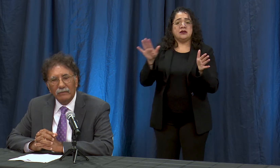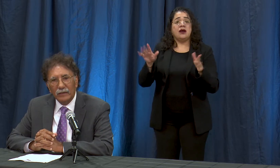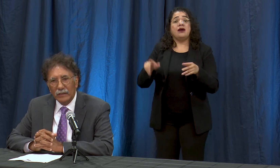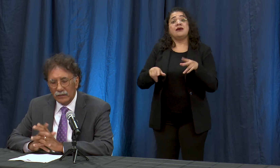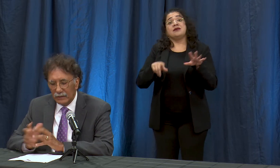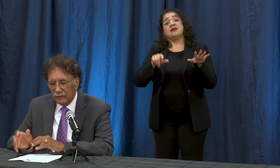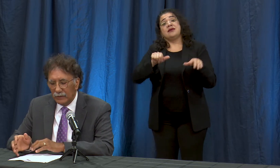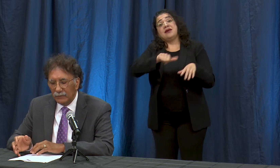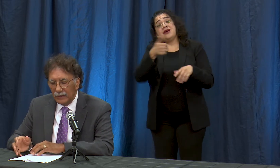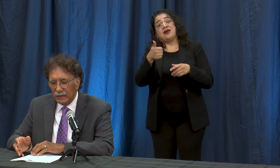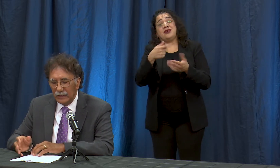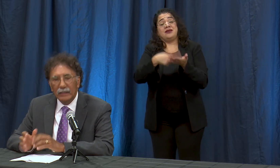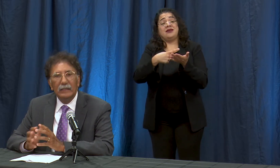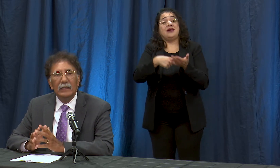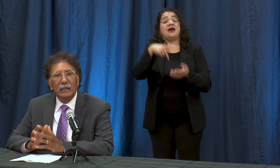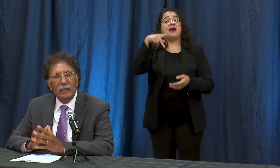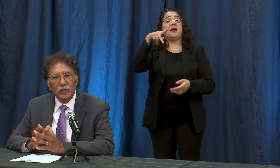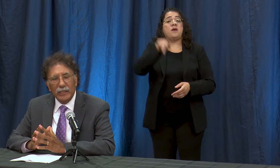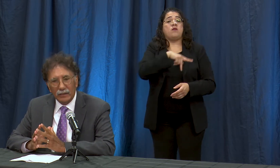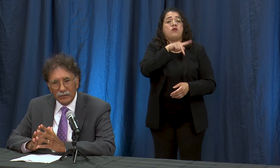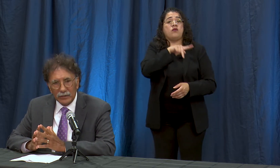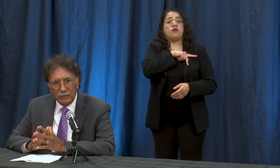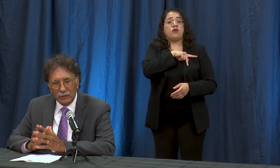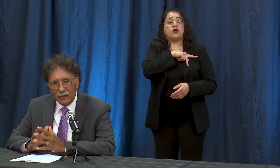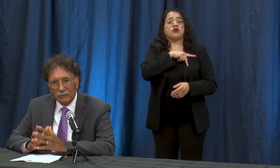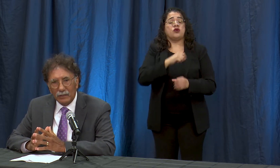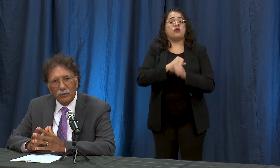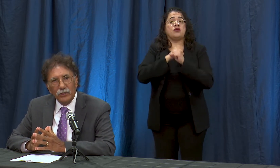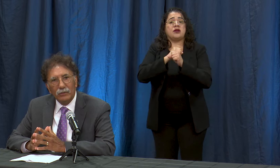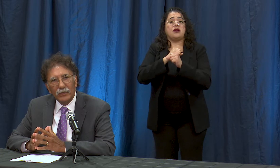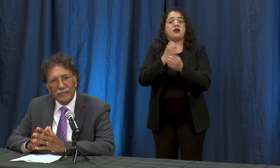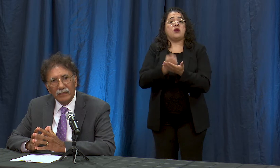cover is the PPE a challenge and i'm talking about personal protective